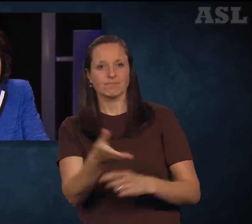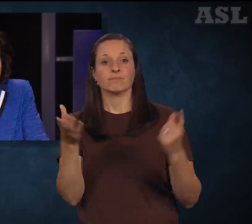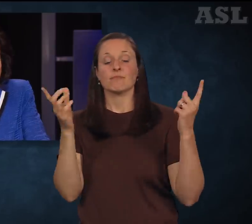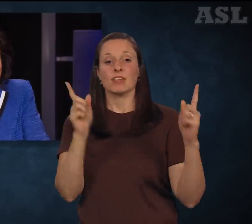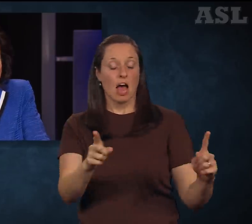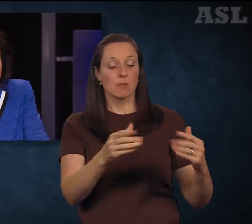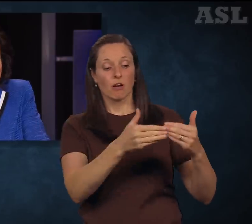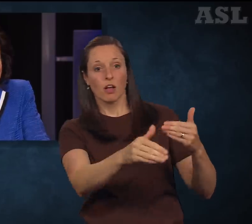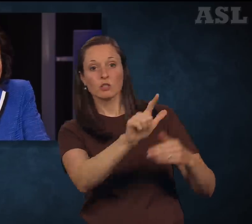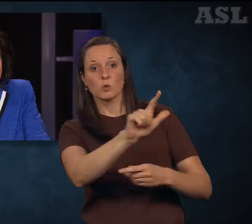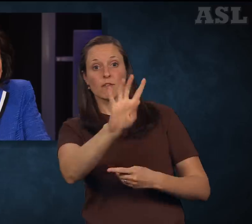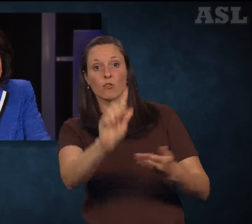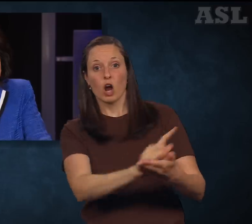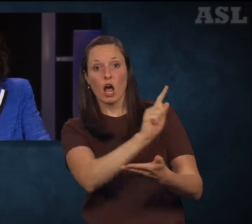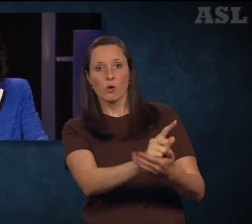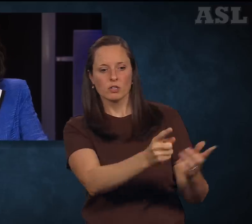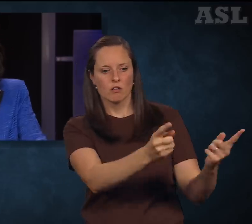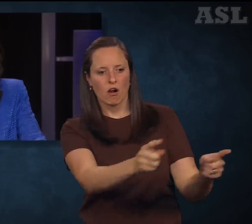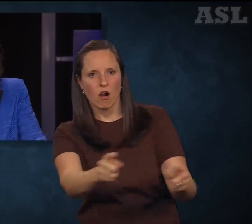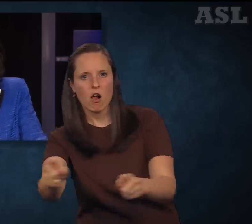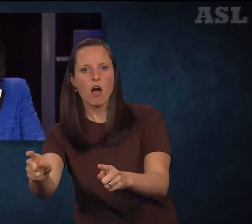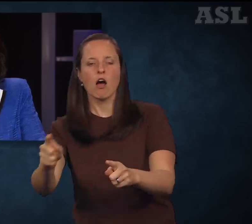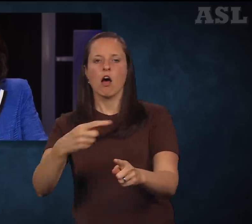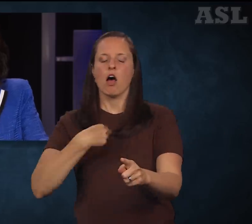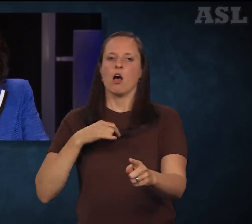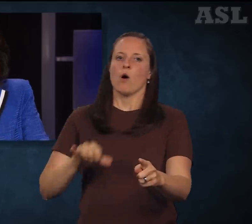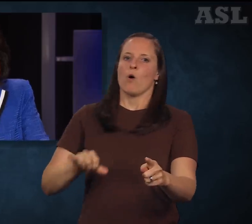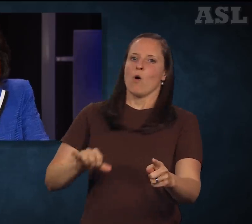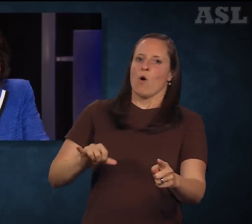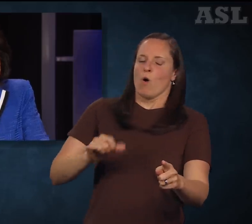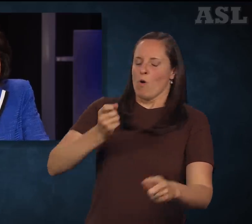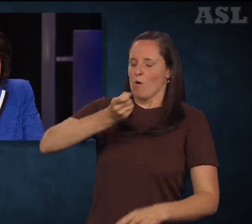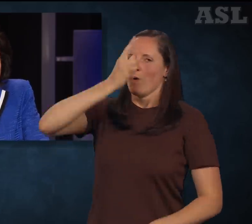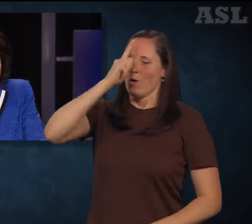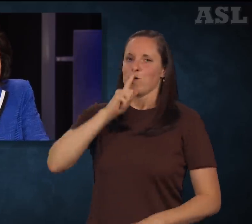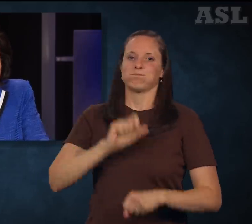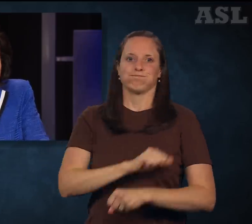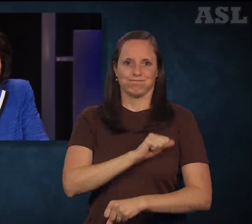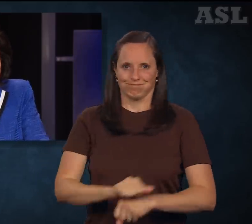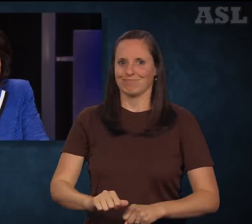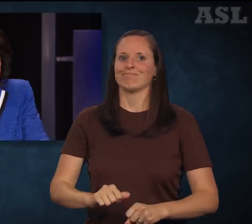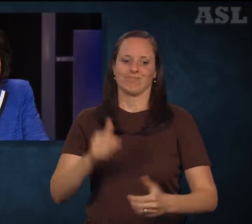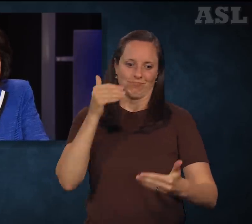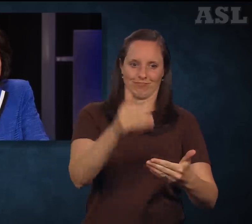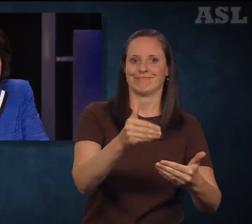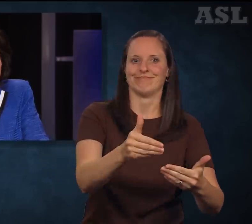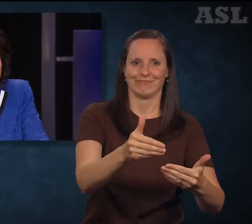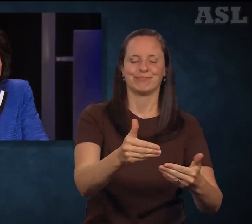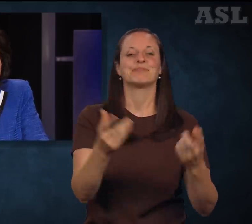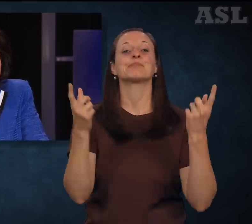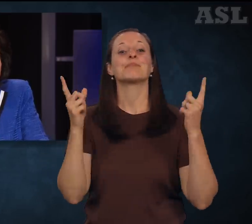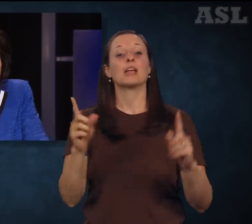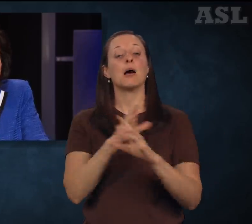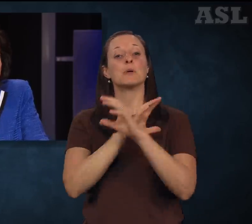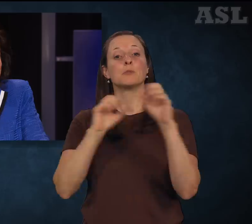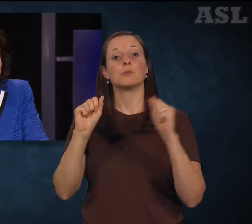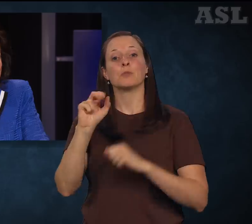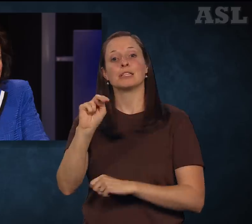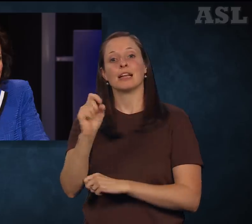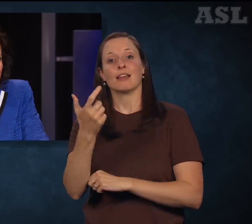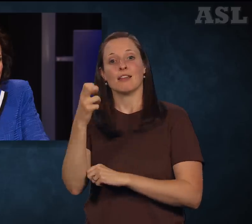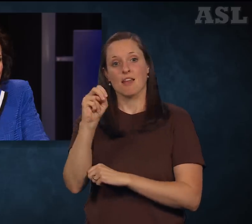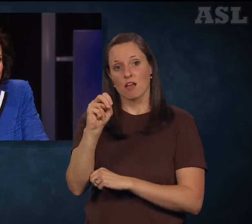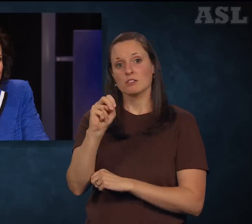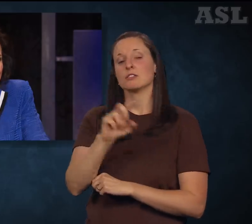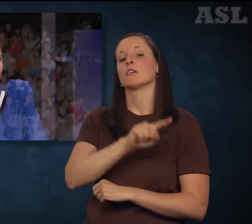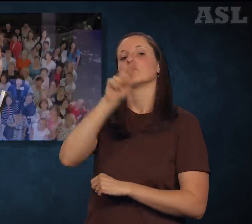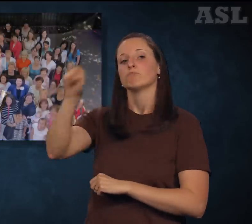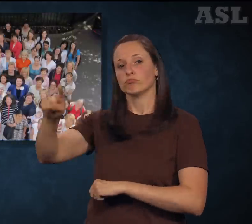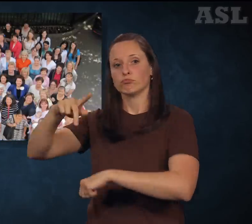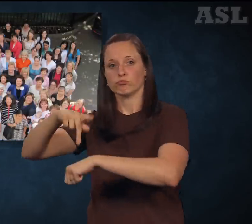COMMENCED ON JUNE 15, 2013,